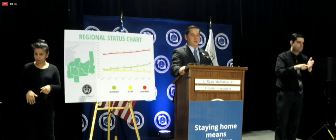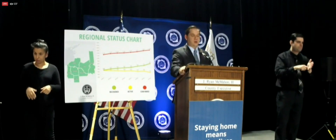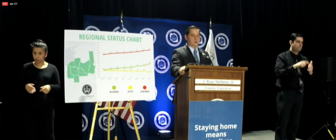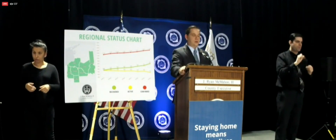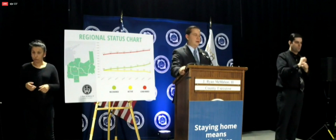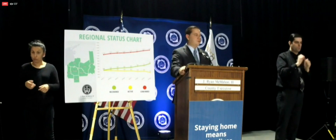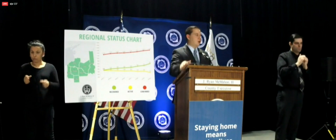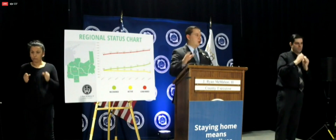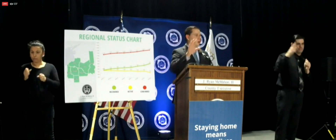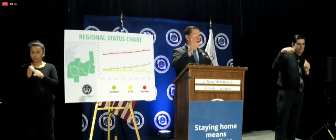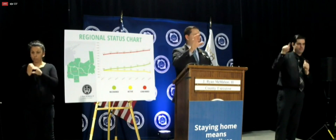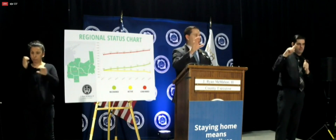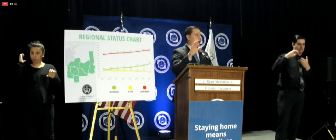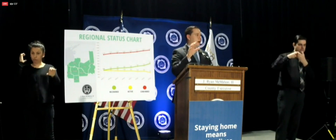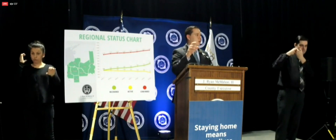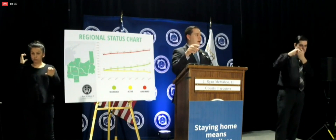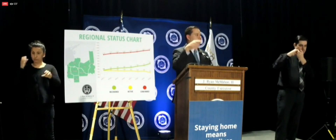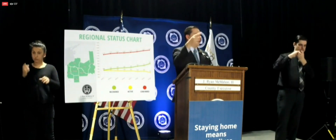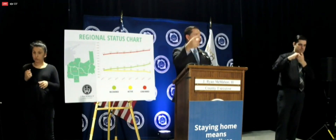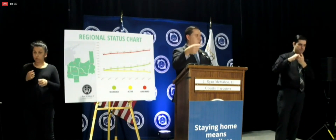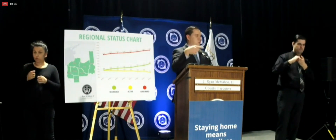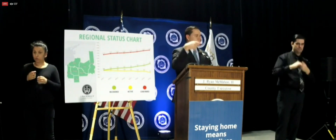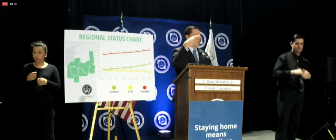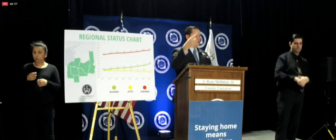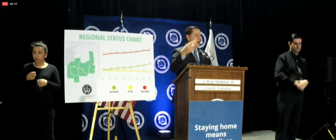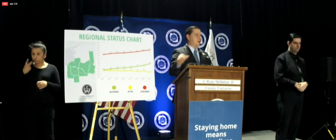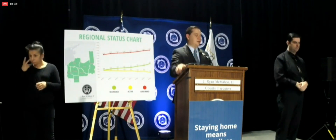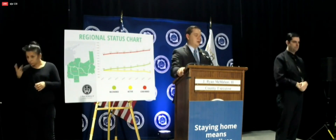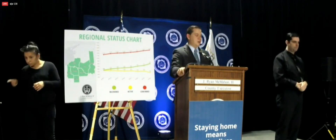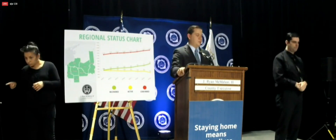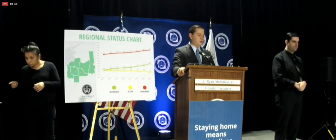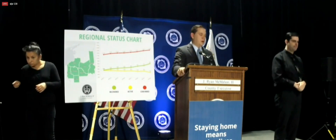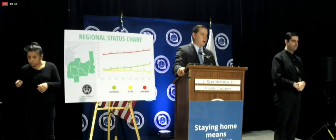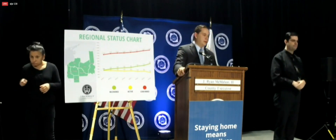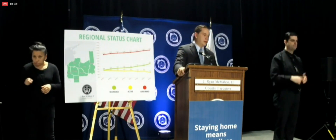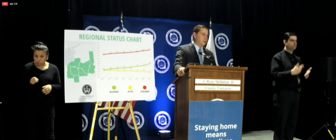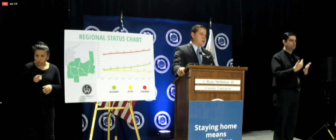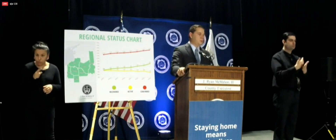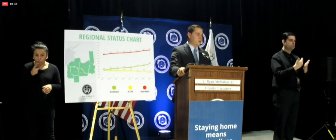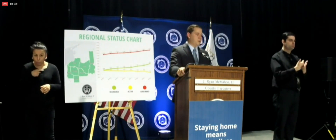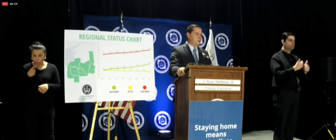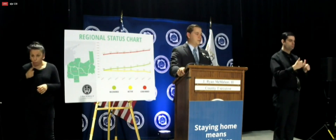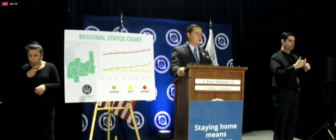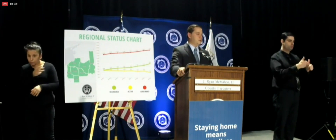ON WITH OUR STATE HEALTH DEPARTMENT PARTNERS AS WELL. AND SO, THEY'LL HAVE TO IRON OUT HOW THAT WORKS, WITH THIS NEW